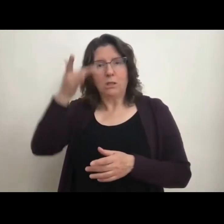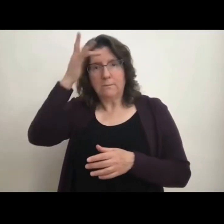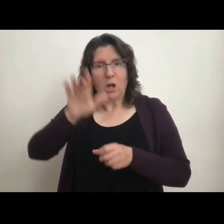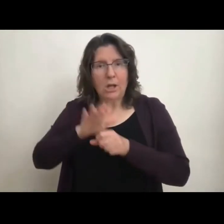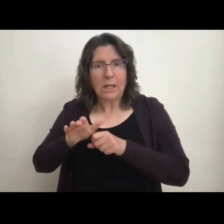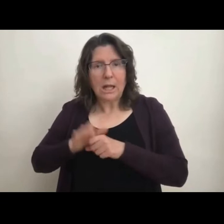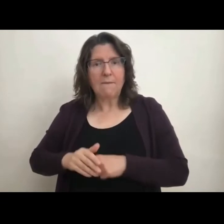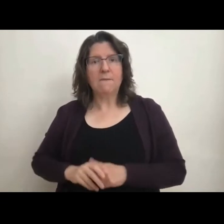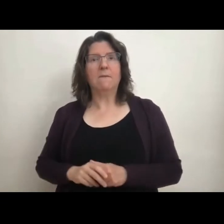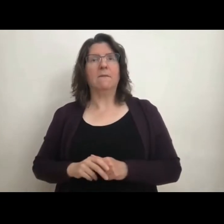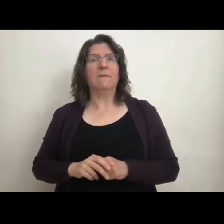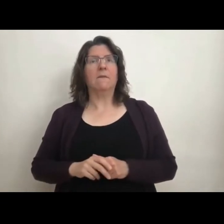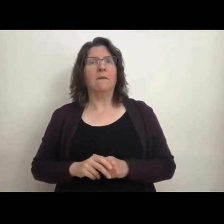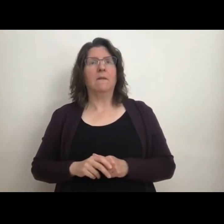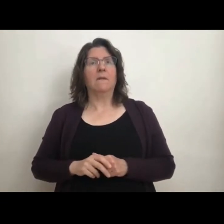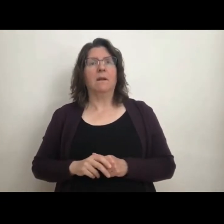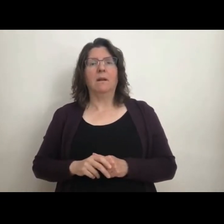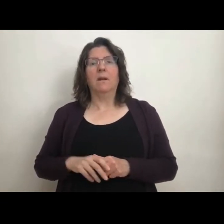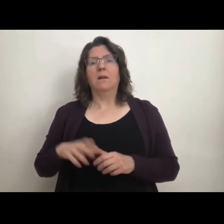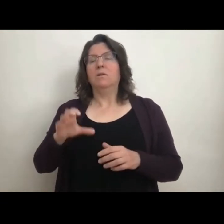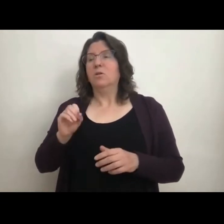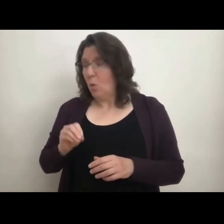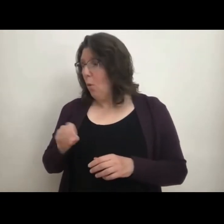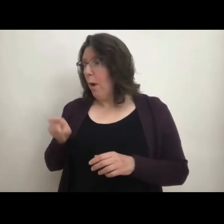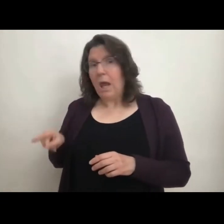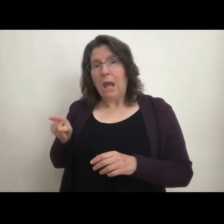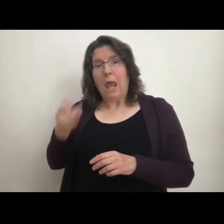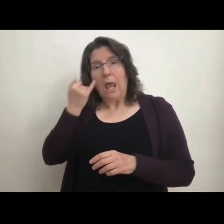The child is not smart enough.